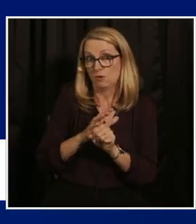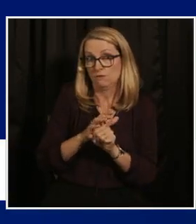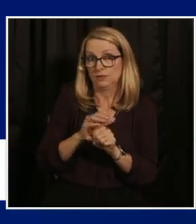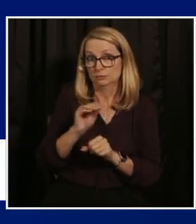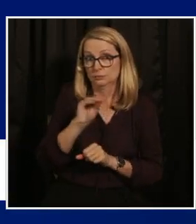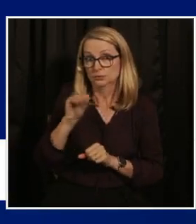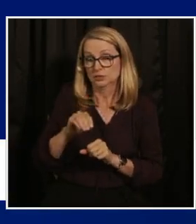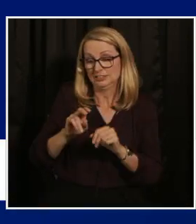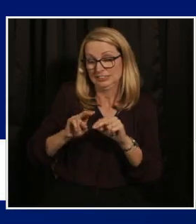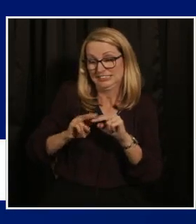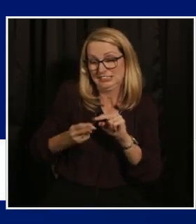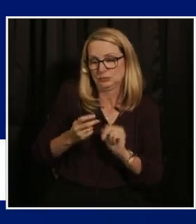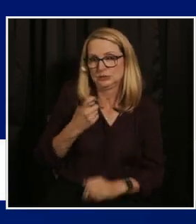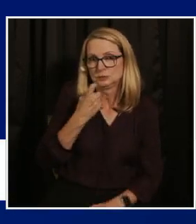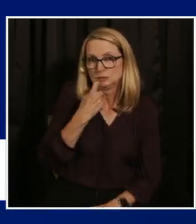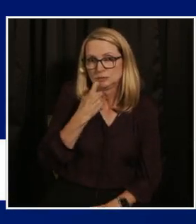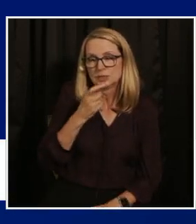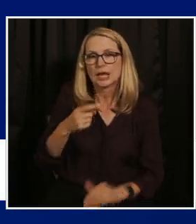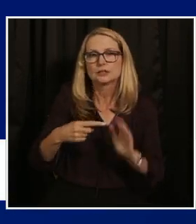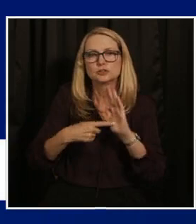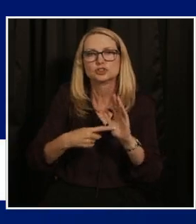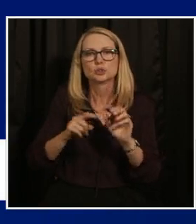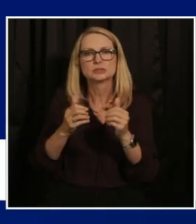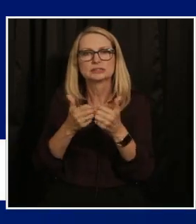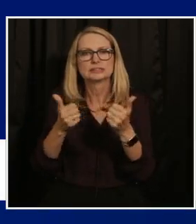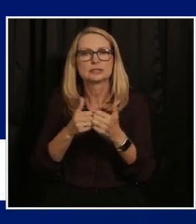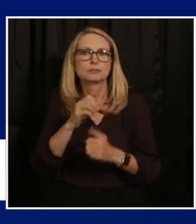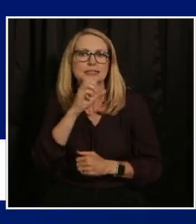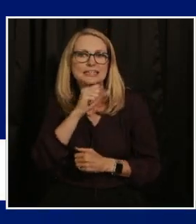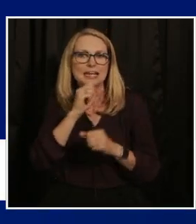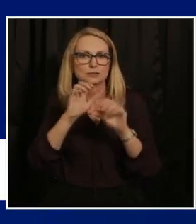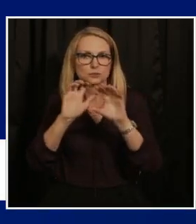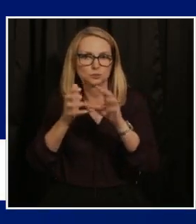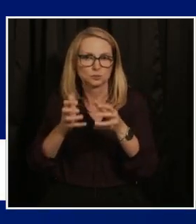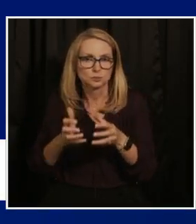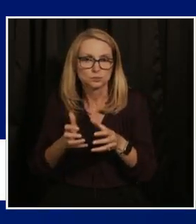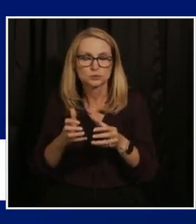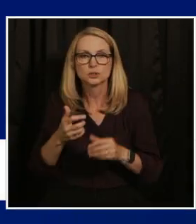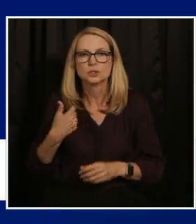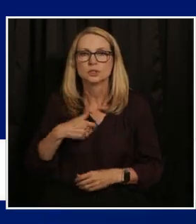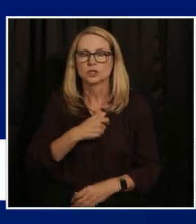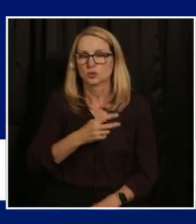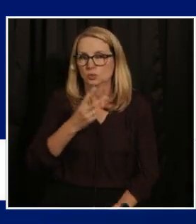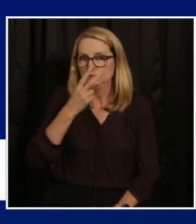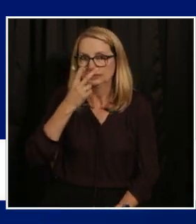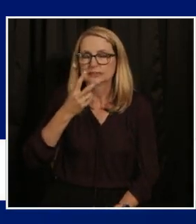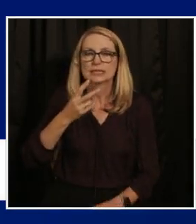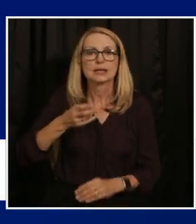which is showing you trends by age group overall we continue to see the highest rates of disease